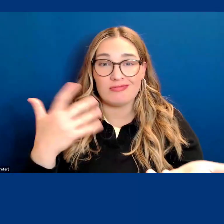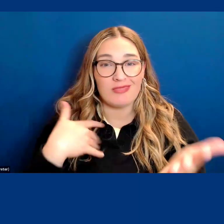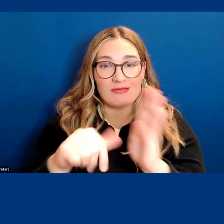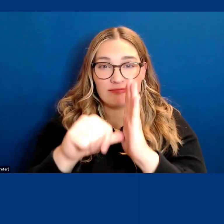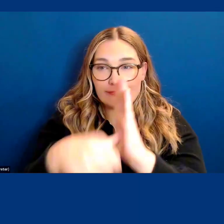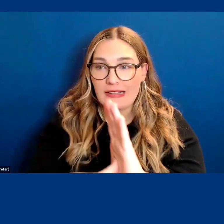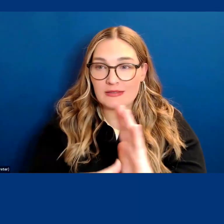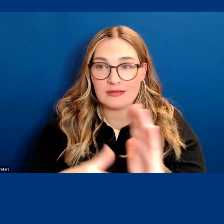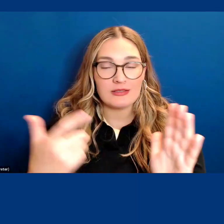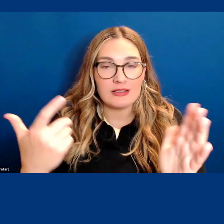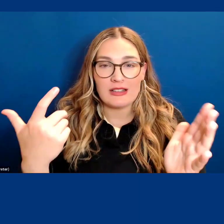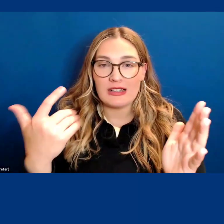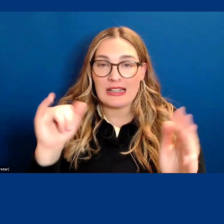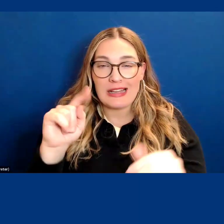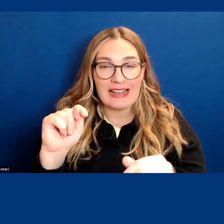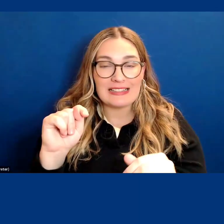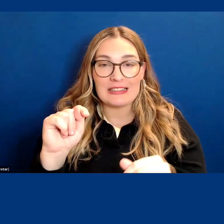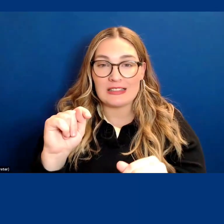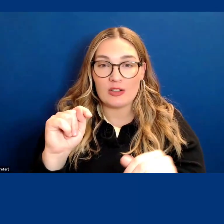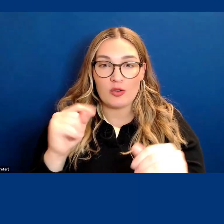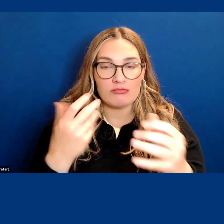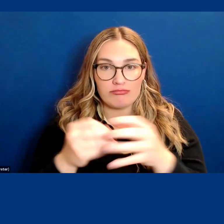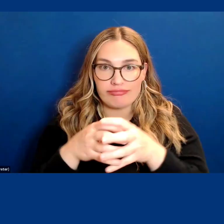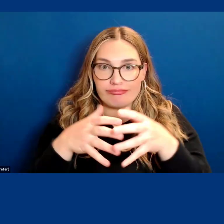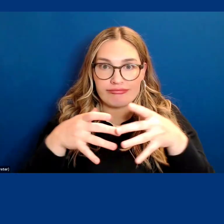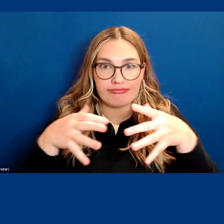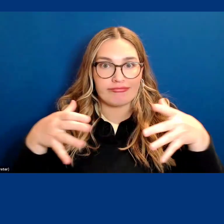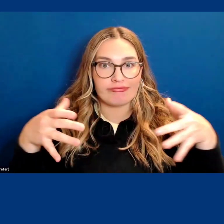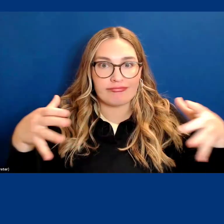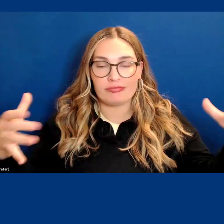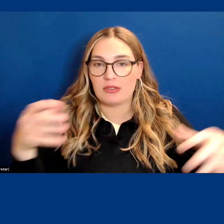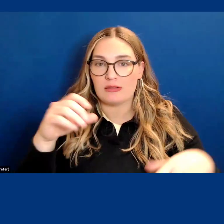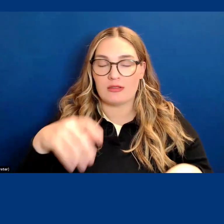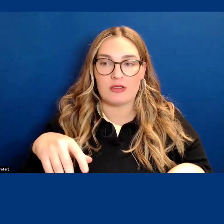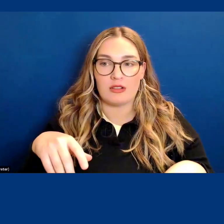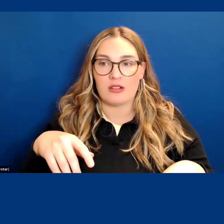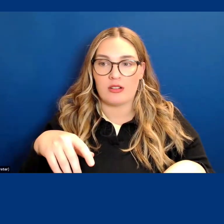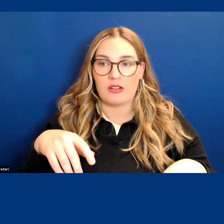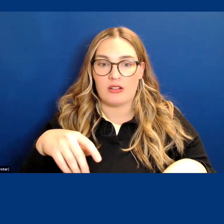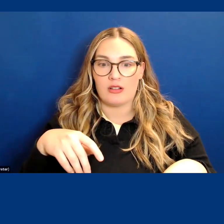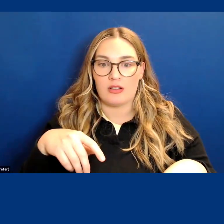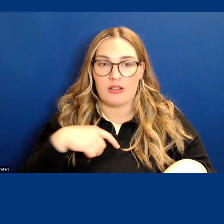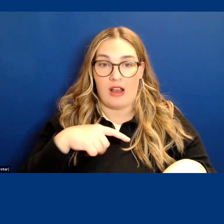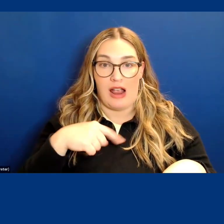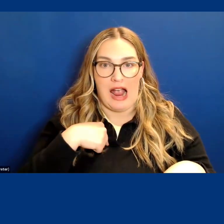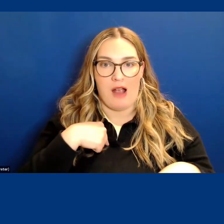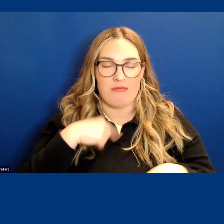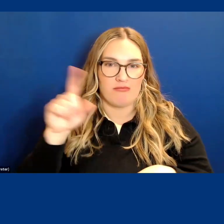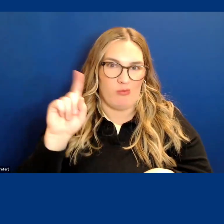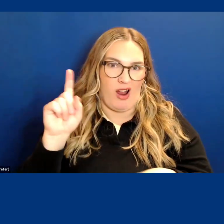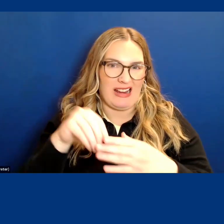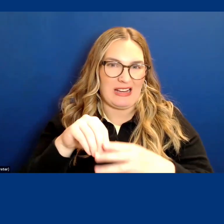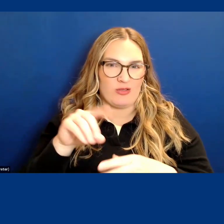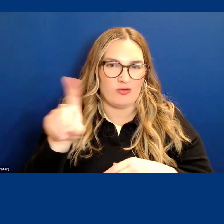it's a growing space. It's a really growing space. And so I'm based in Detroit, Michigan, And I've been